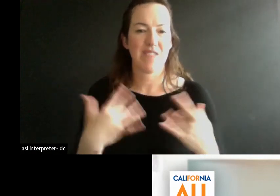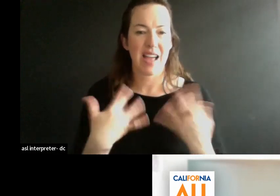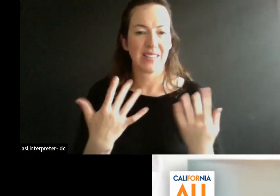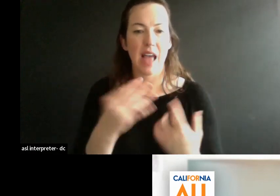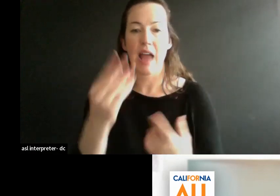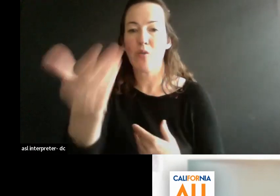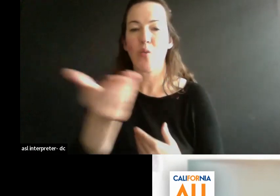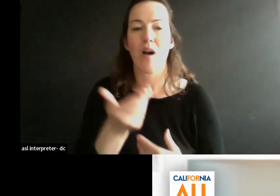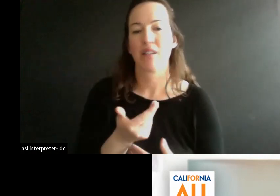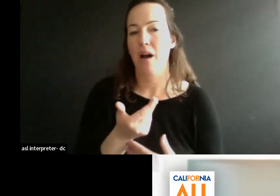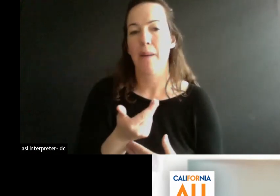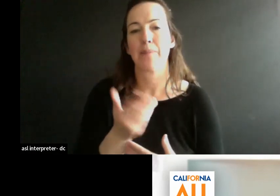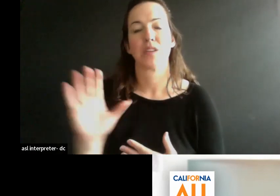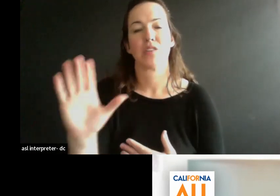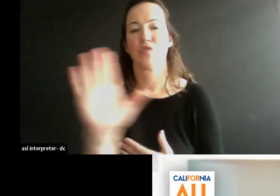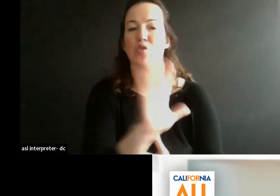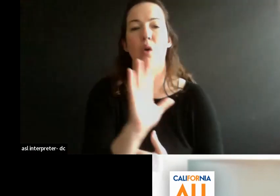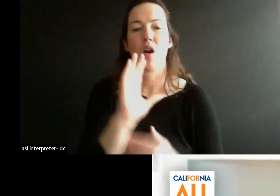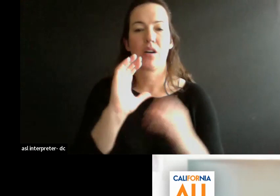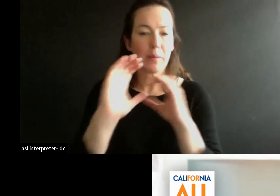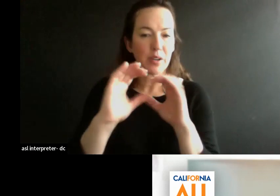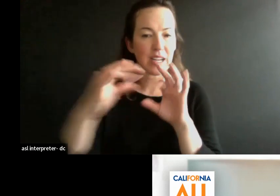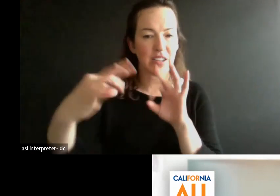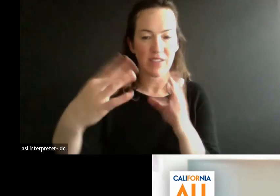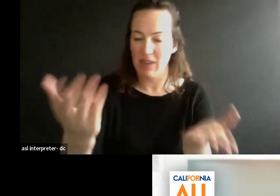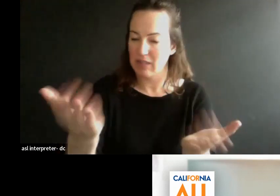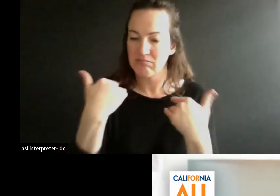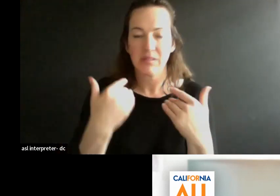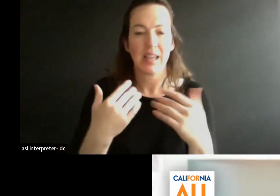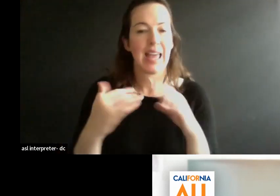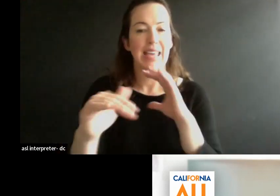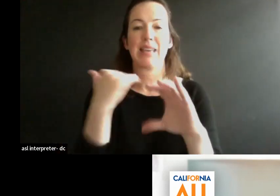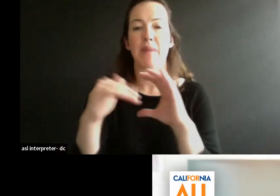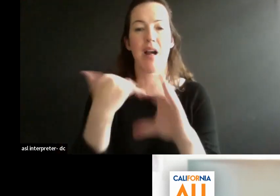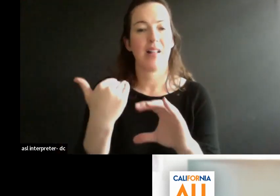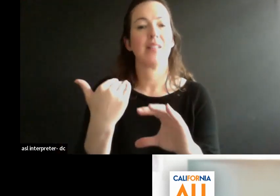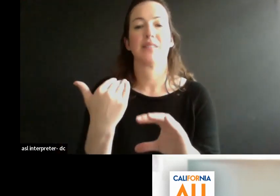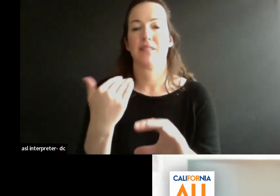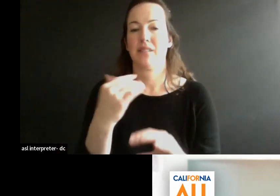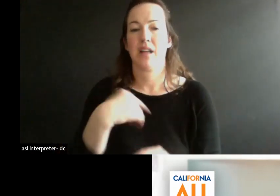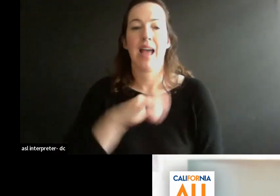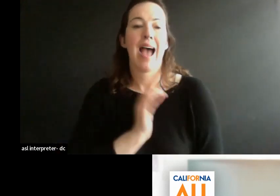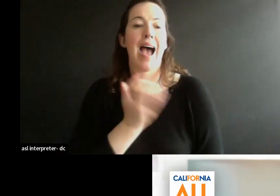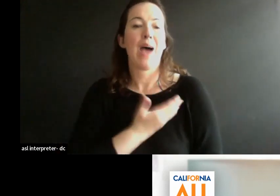your communication and feedback to us via email. We've put our contact information in